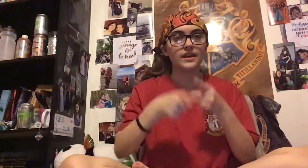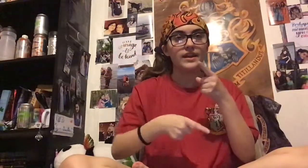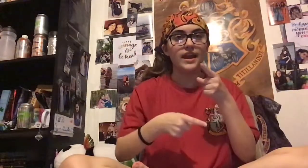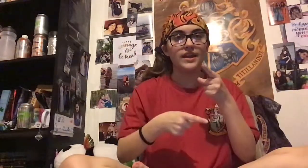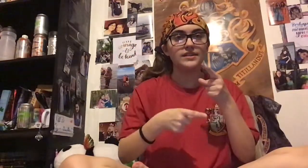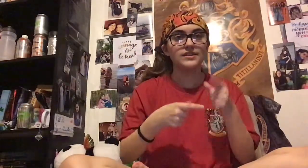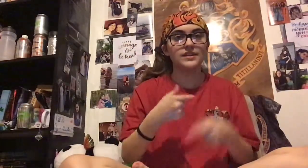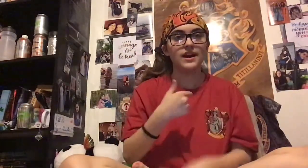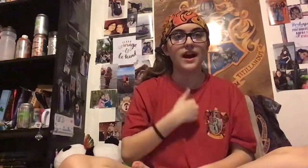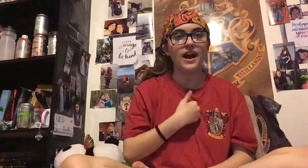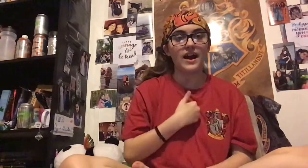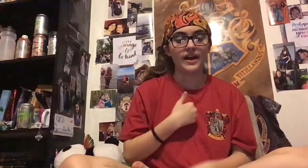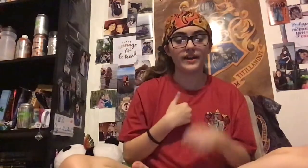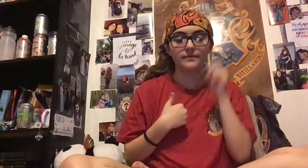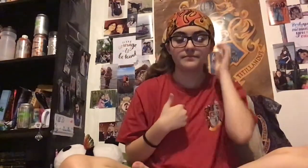can't I